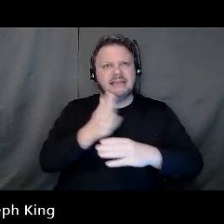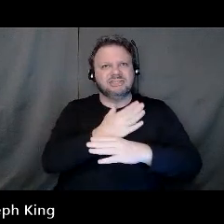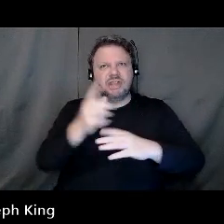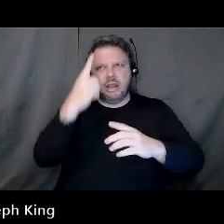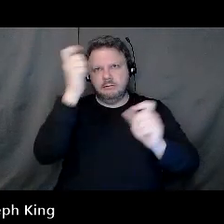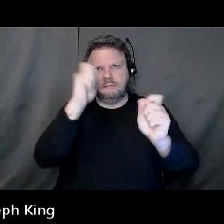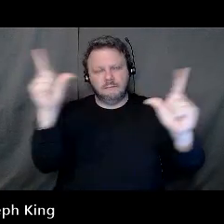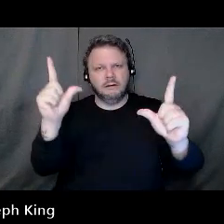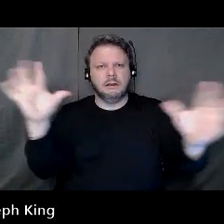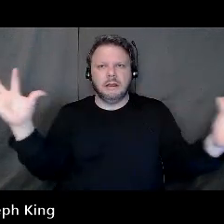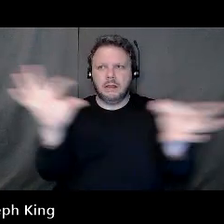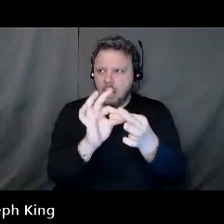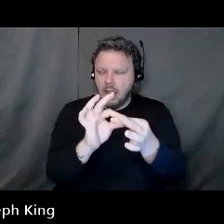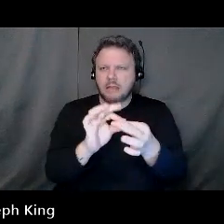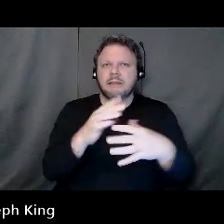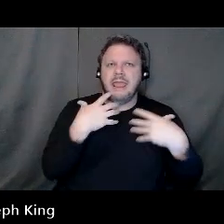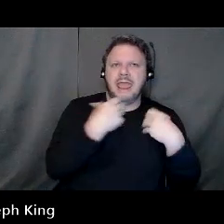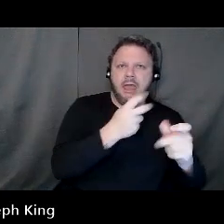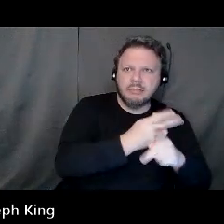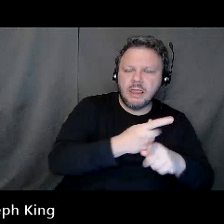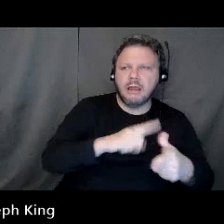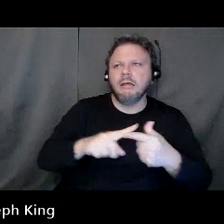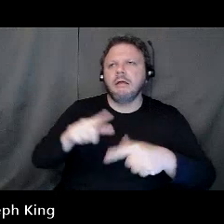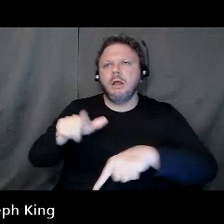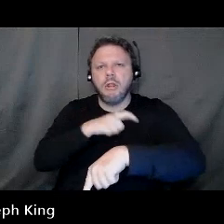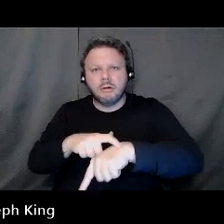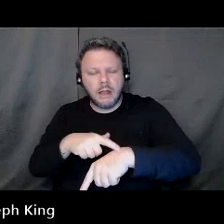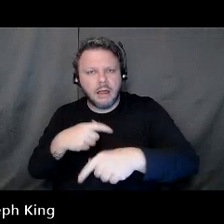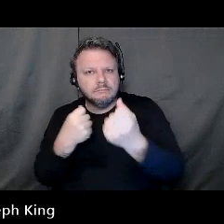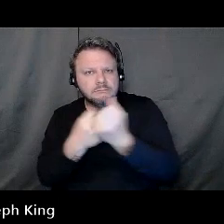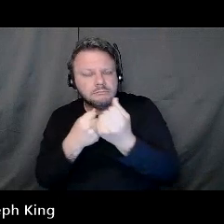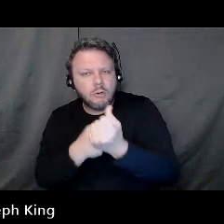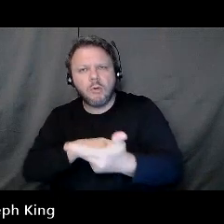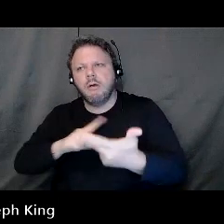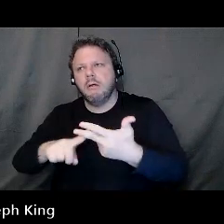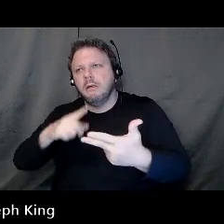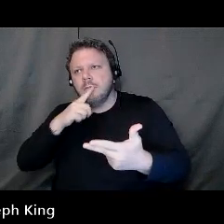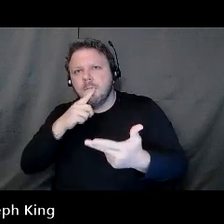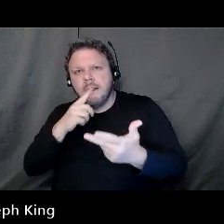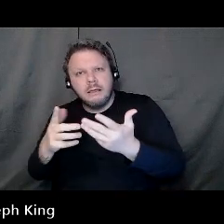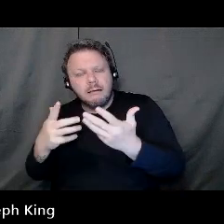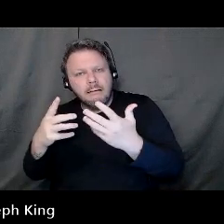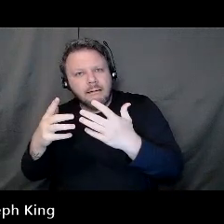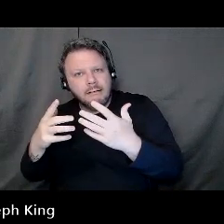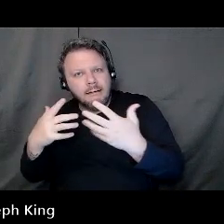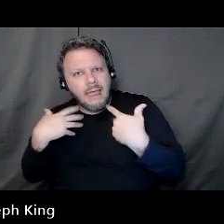It connects the dot between healthcare, long term services, support public health, housing and so many other.